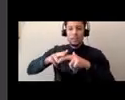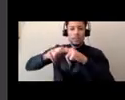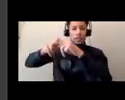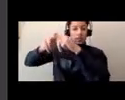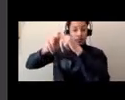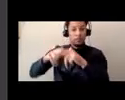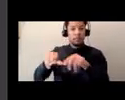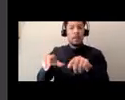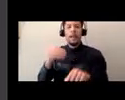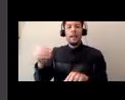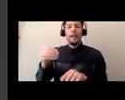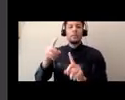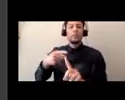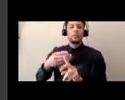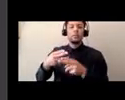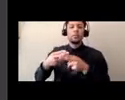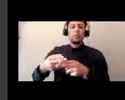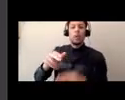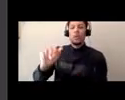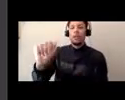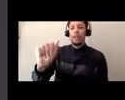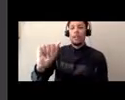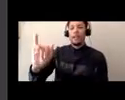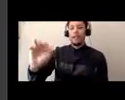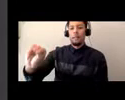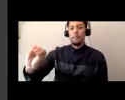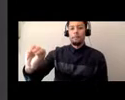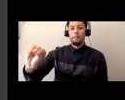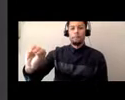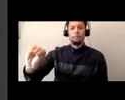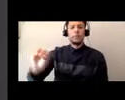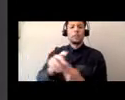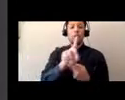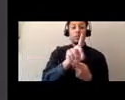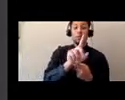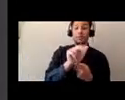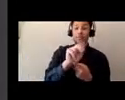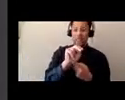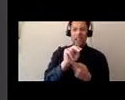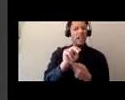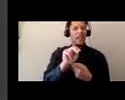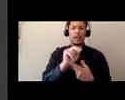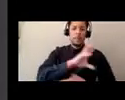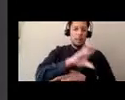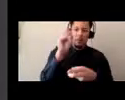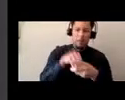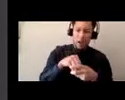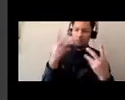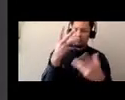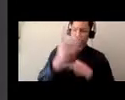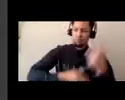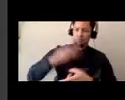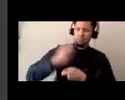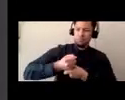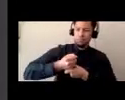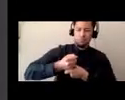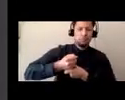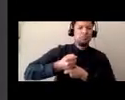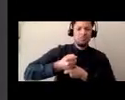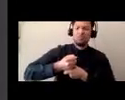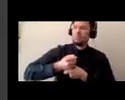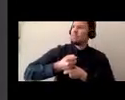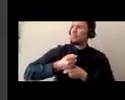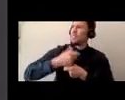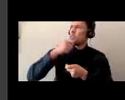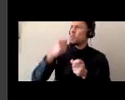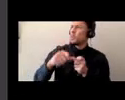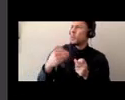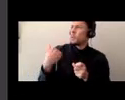So I've been in and out of DAN for several years since DAN was put into existence